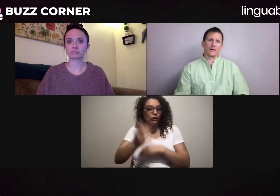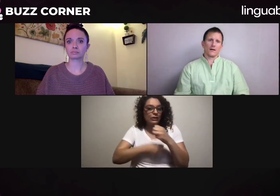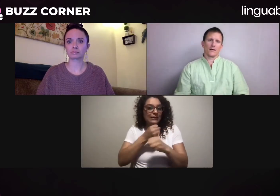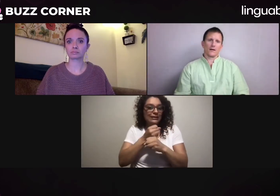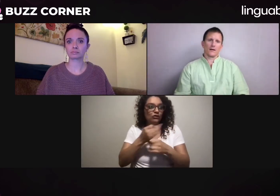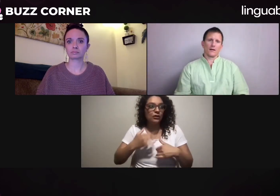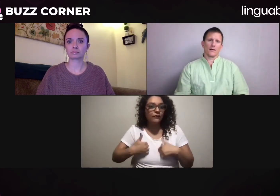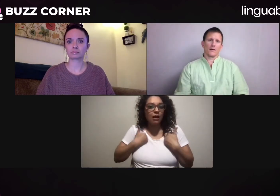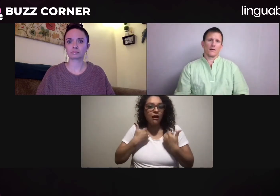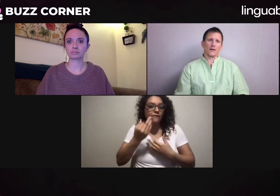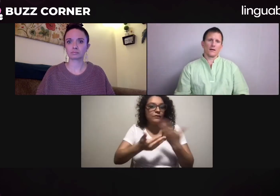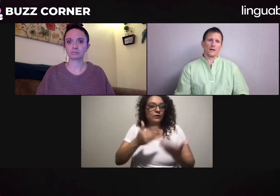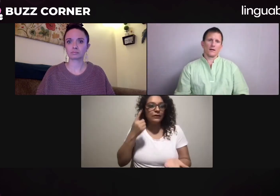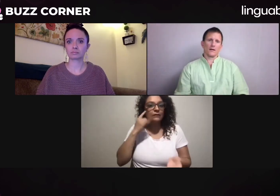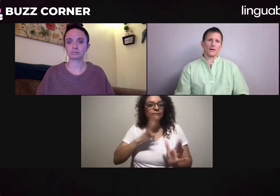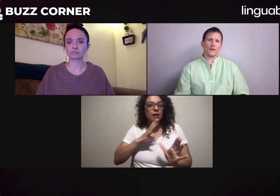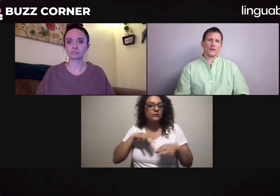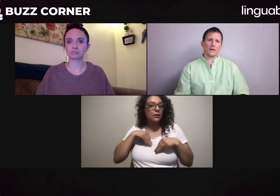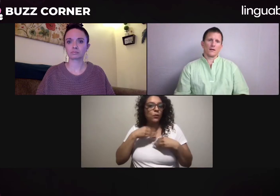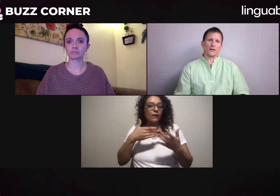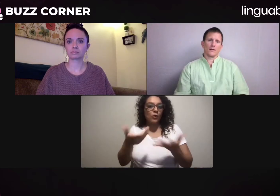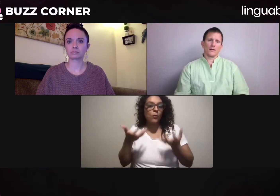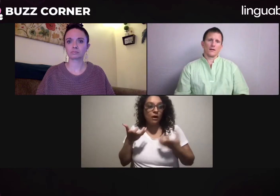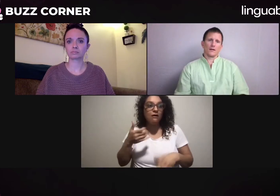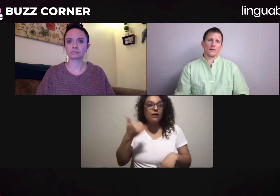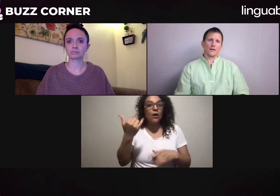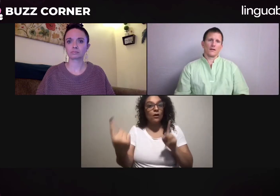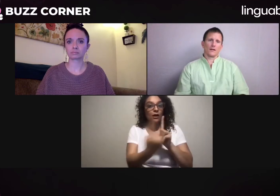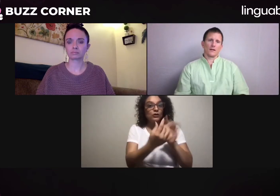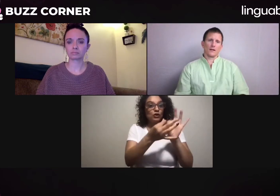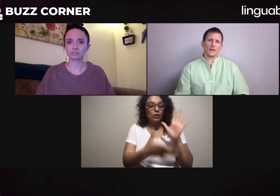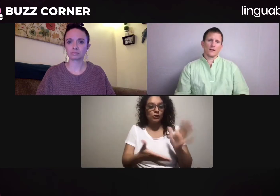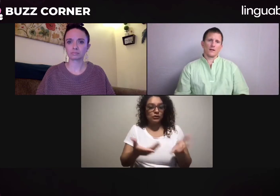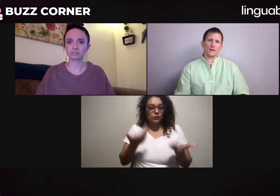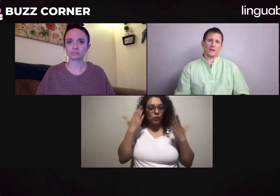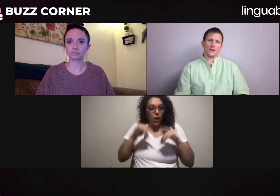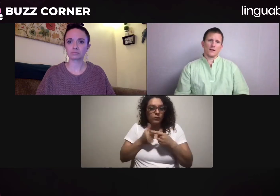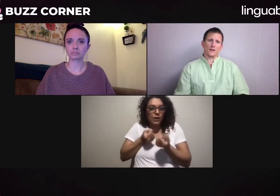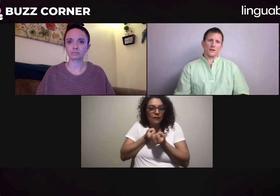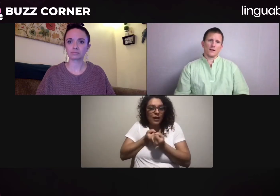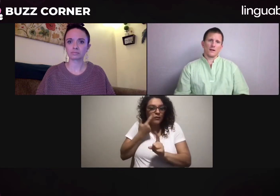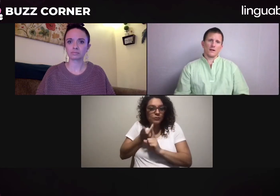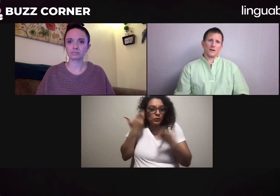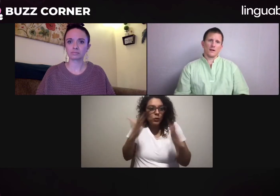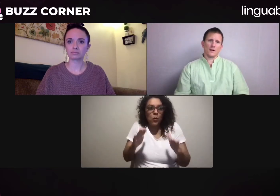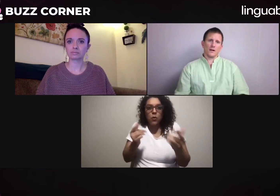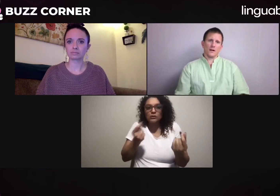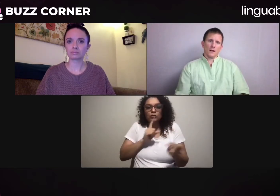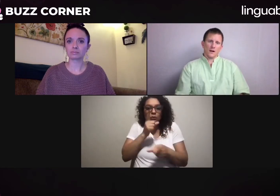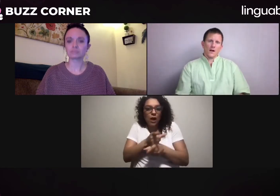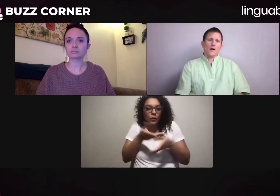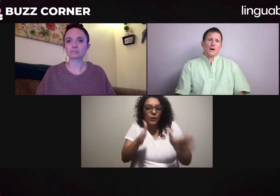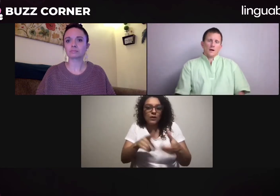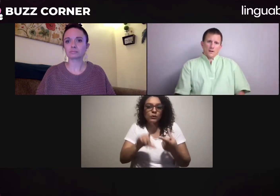And so all of that trauma, it's going to come to play and it's going to leave us sort of stranded, in a sense.